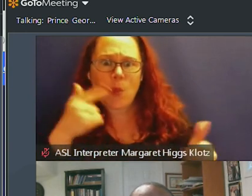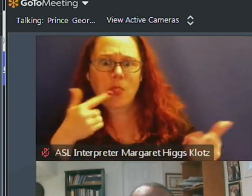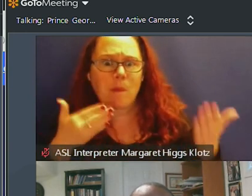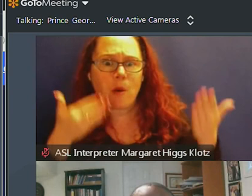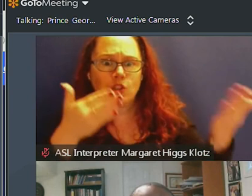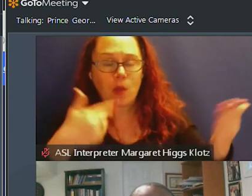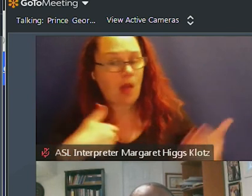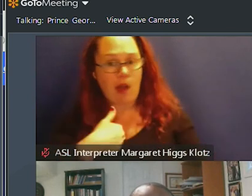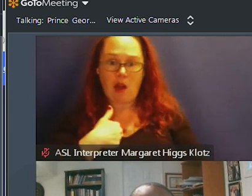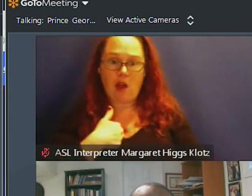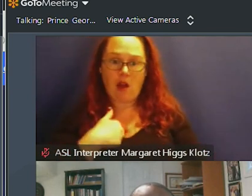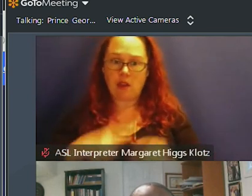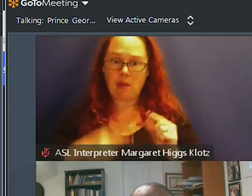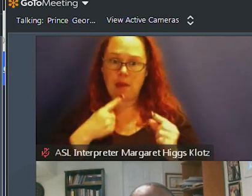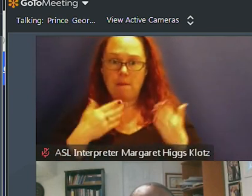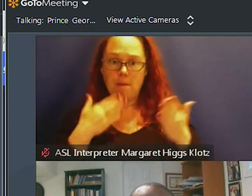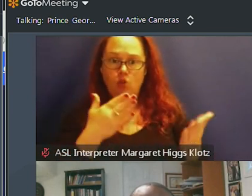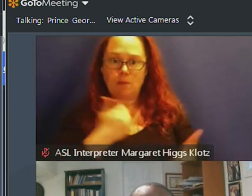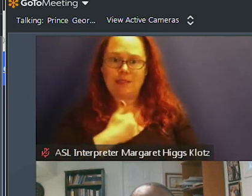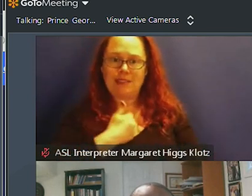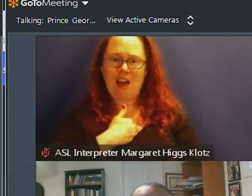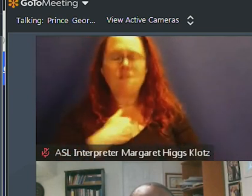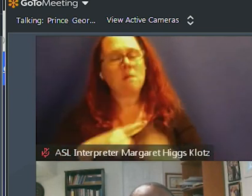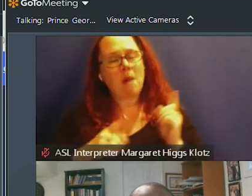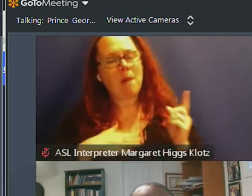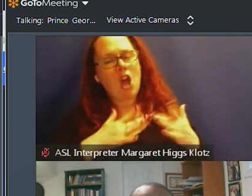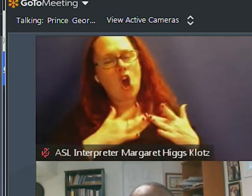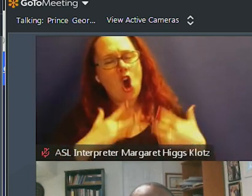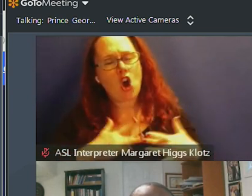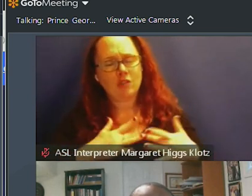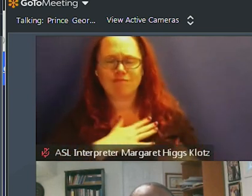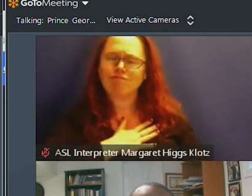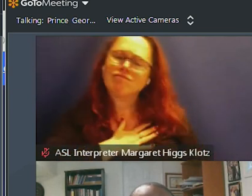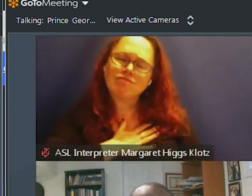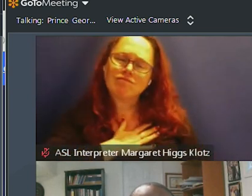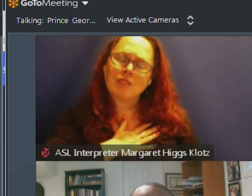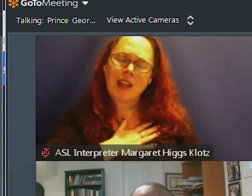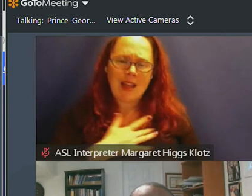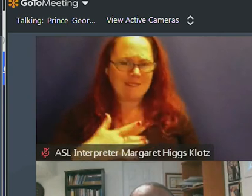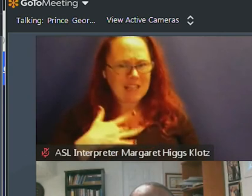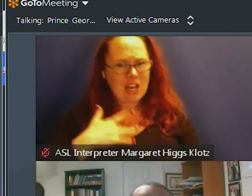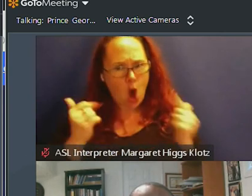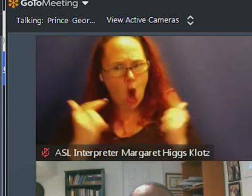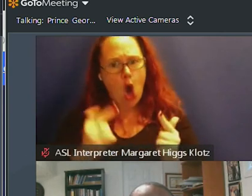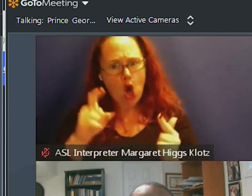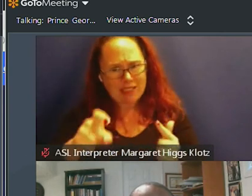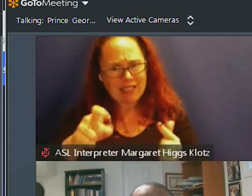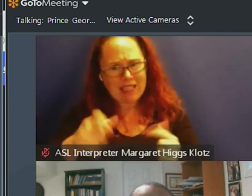I just believe in my heart that everyone deserves another opportunity with more information and,